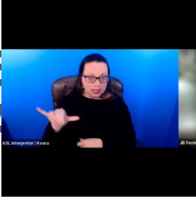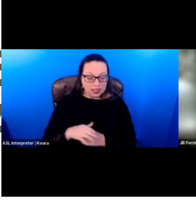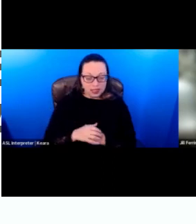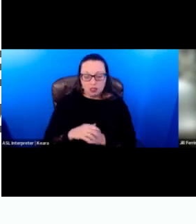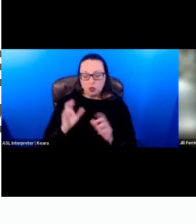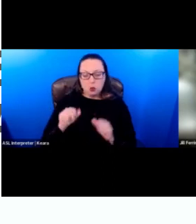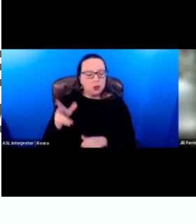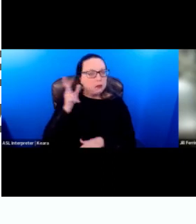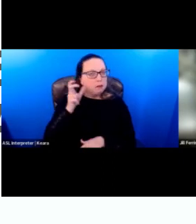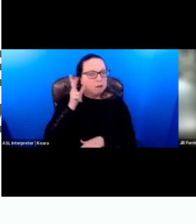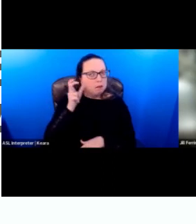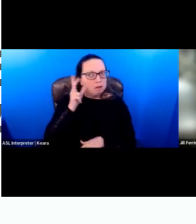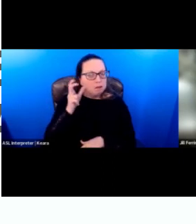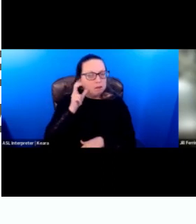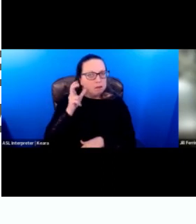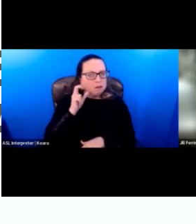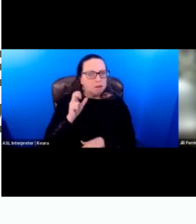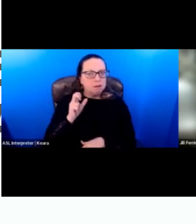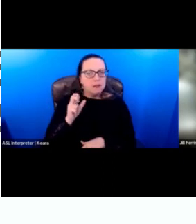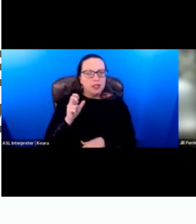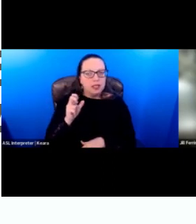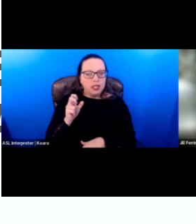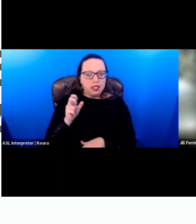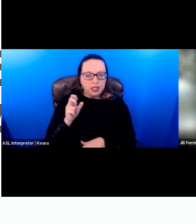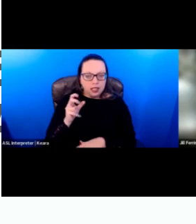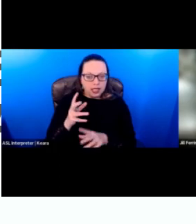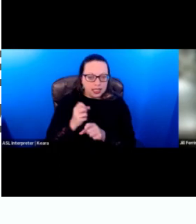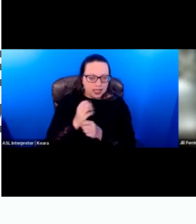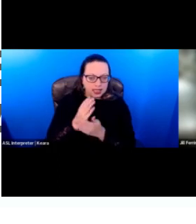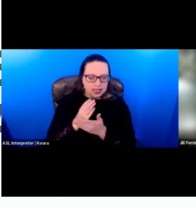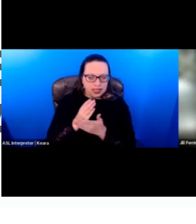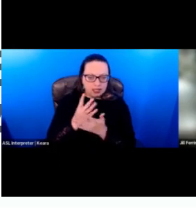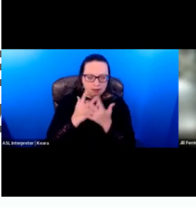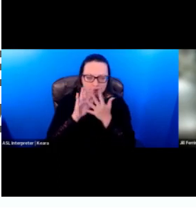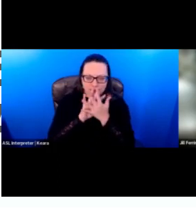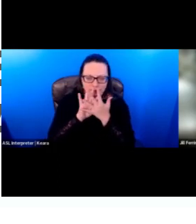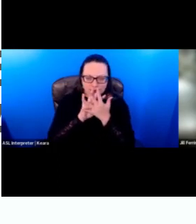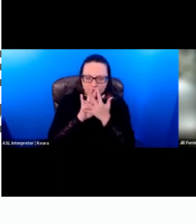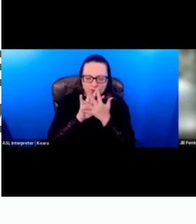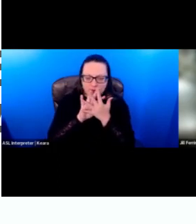the important information that comes not only the employer perspective, but also from the